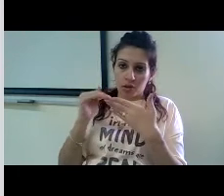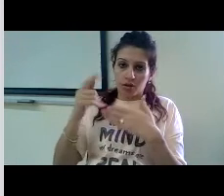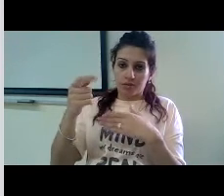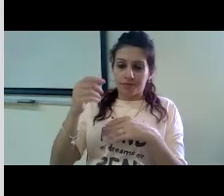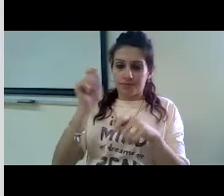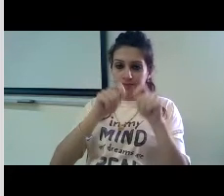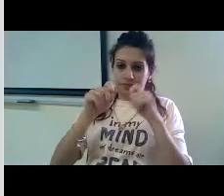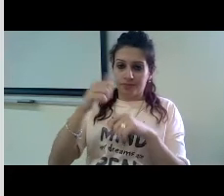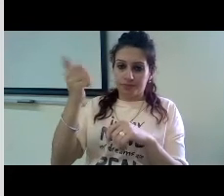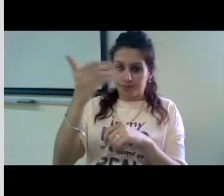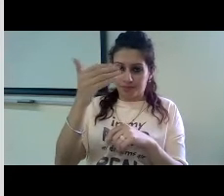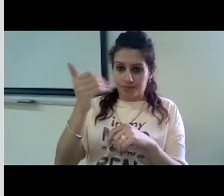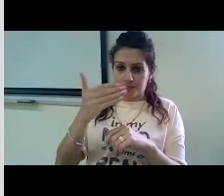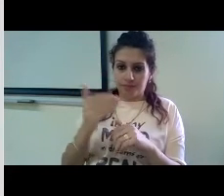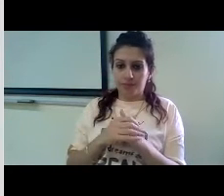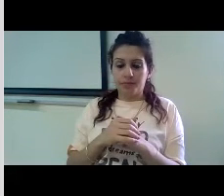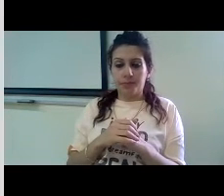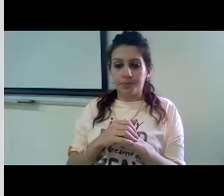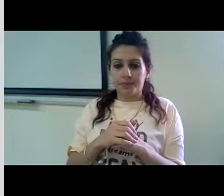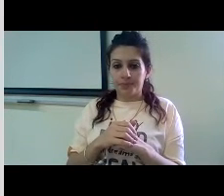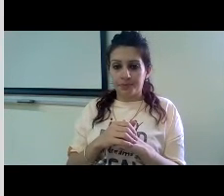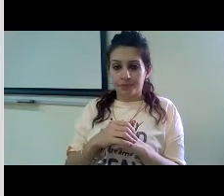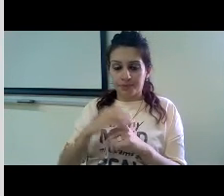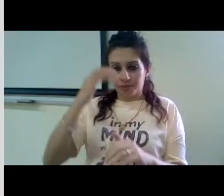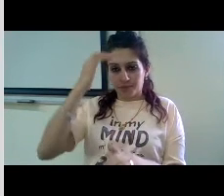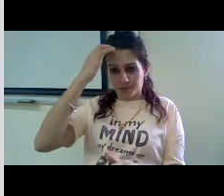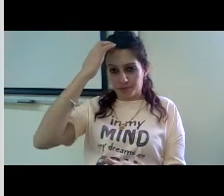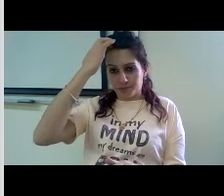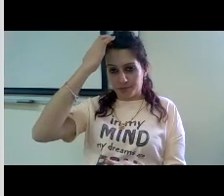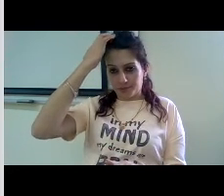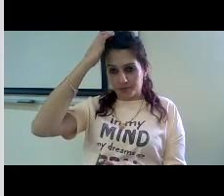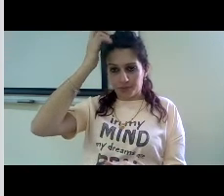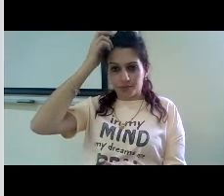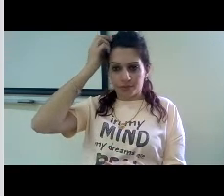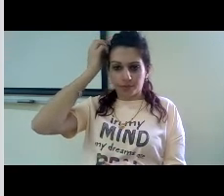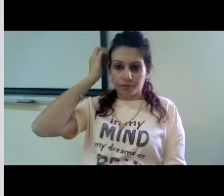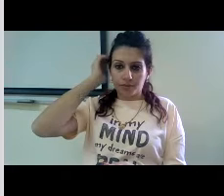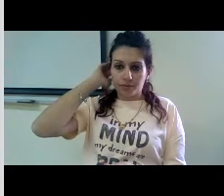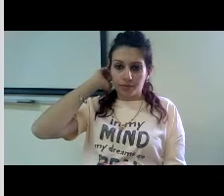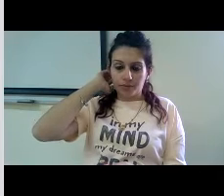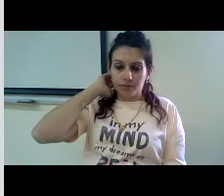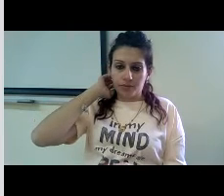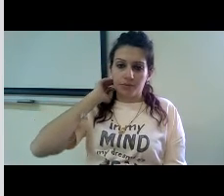outbreak has unexpectedly interrupt many of our plans this year.